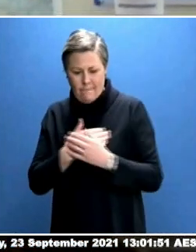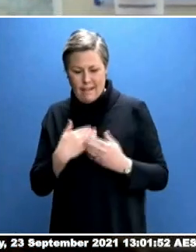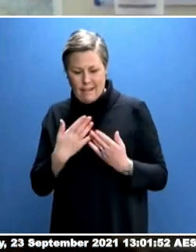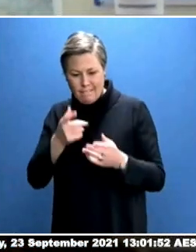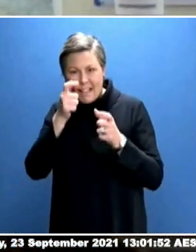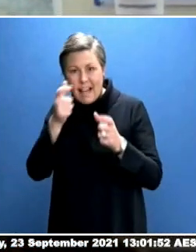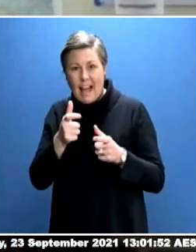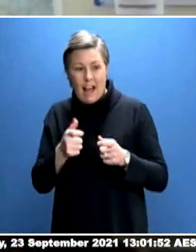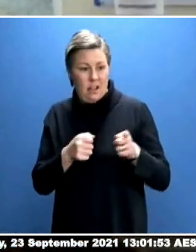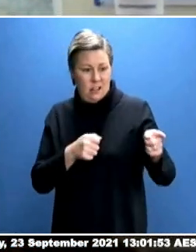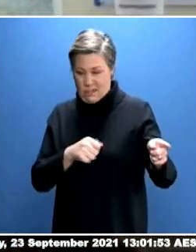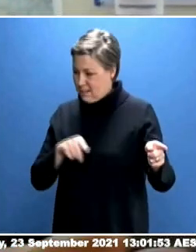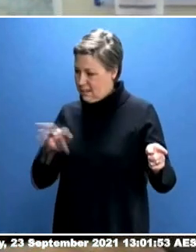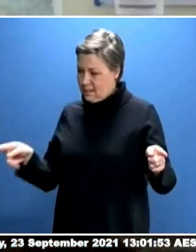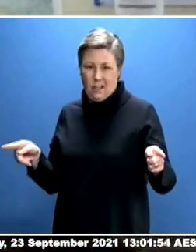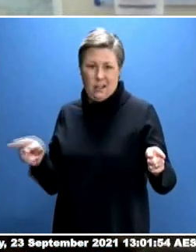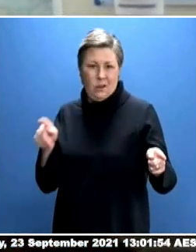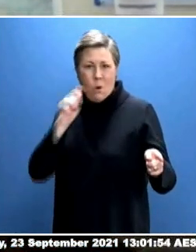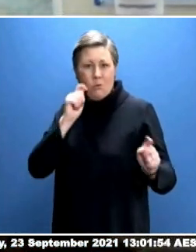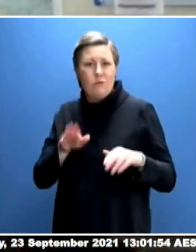The amount of children that are in residential care and then